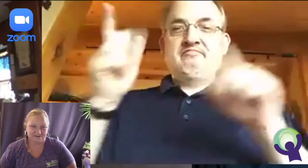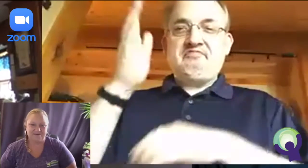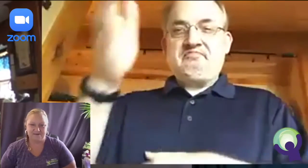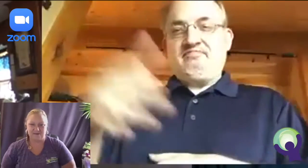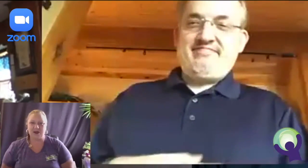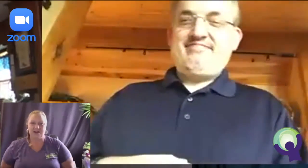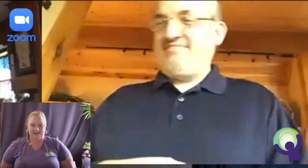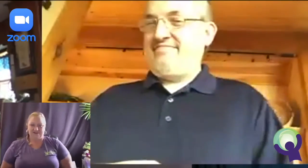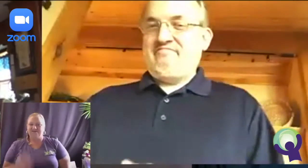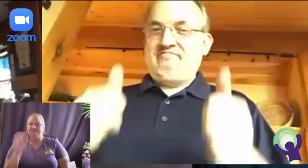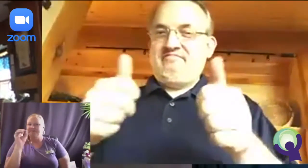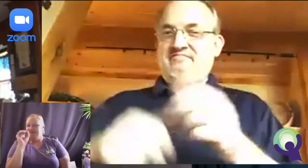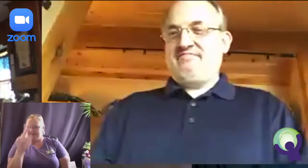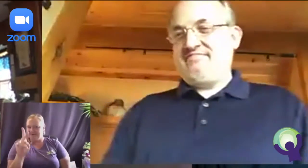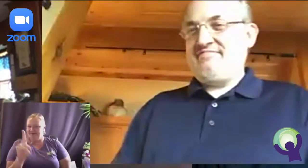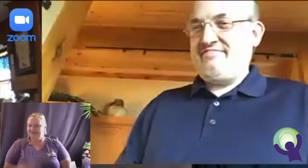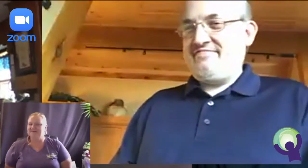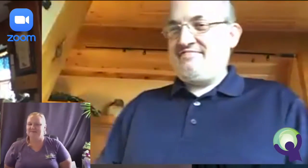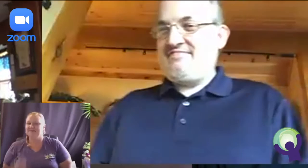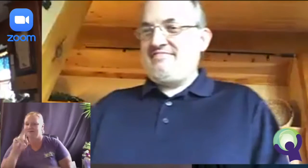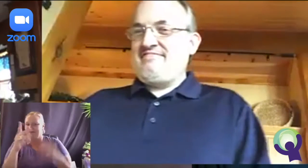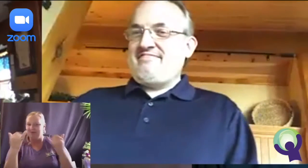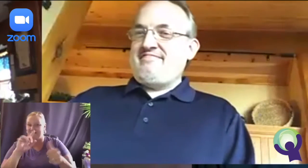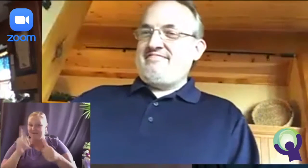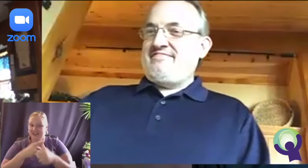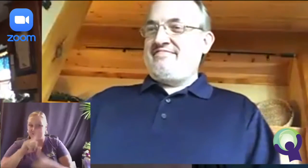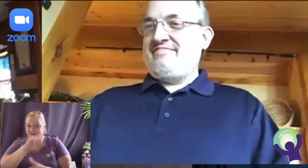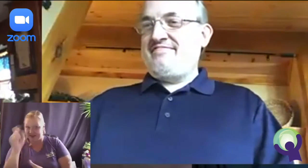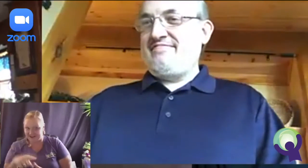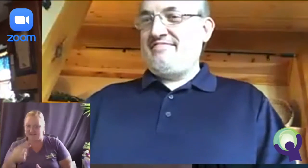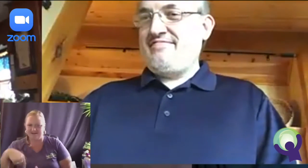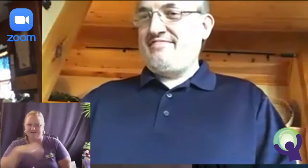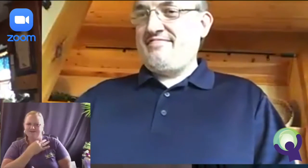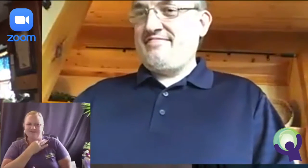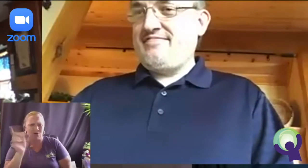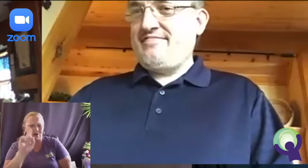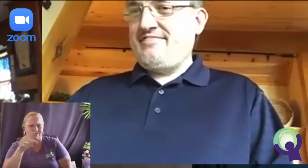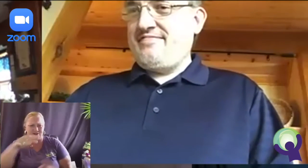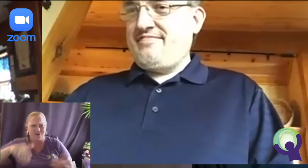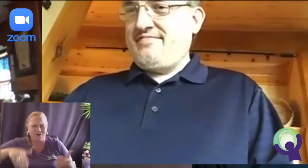as a team you can journey just like I did. Marcy Jo: Okay great, so my first question for you